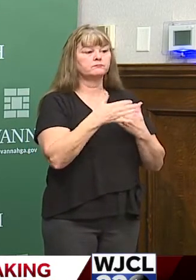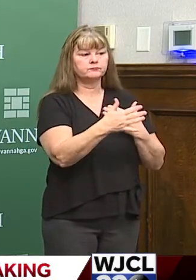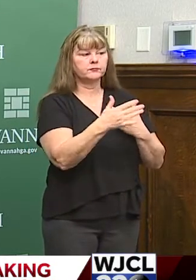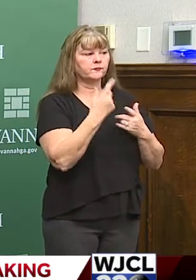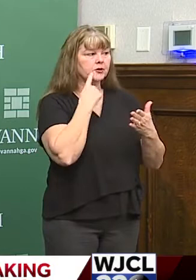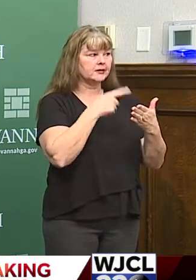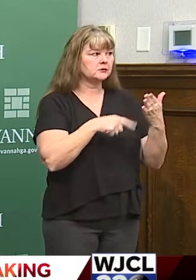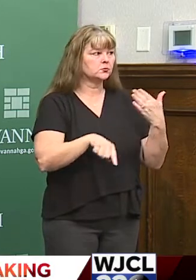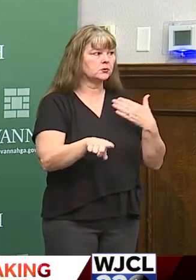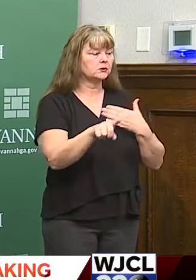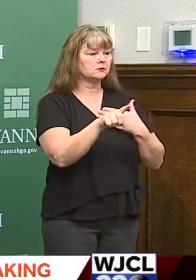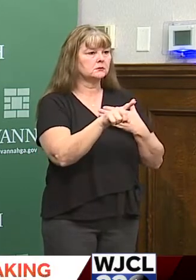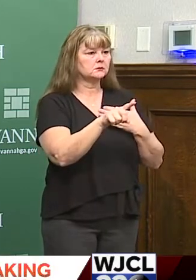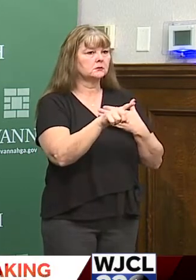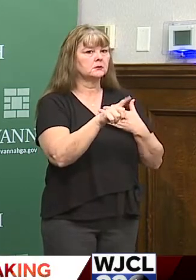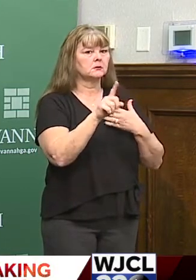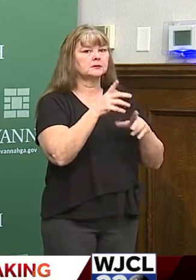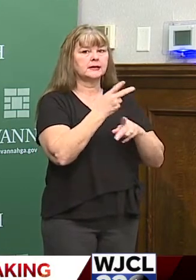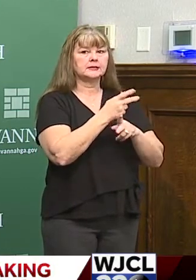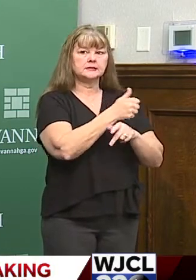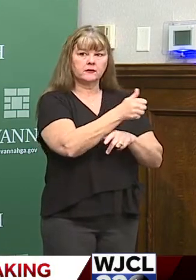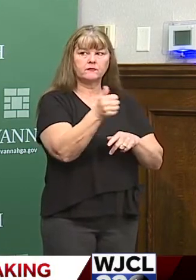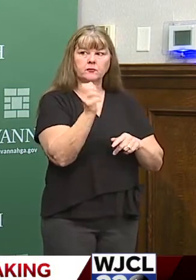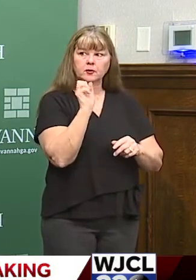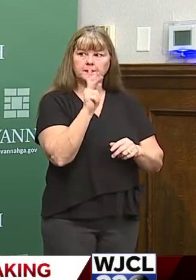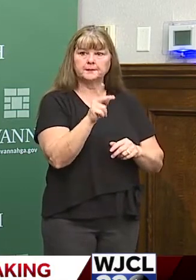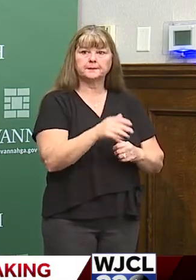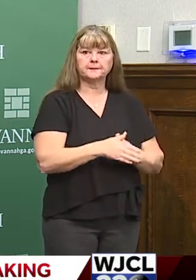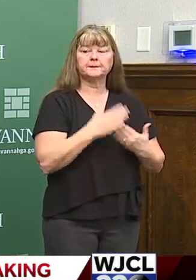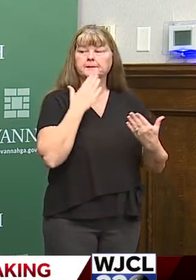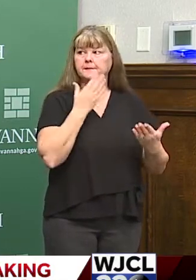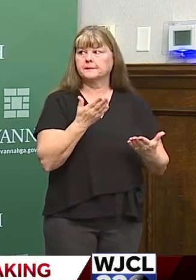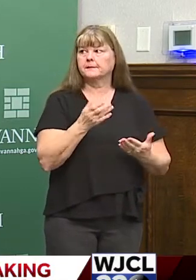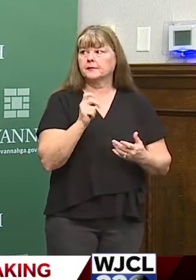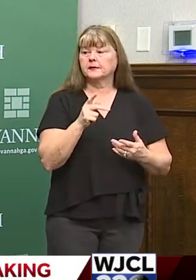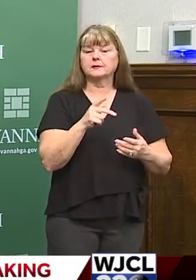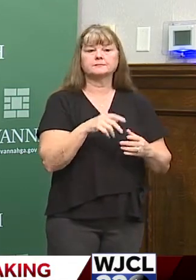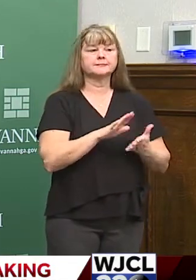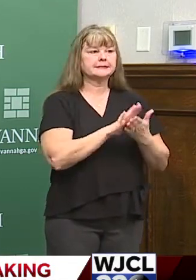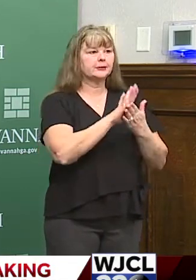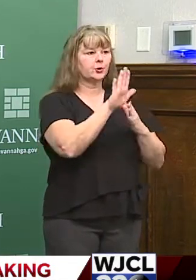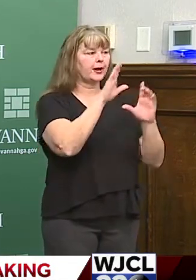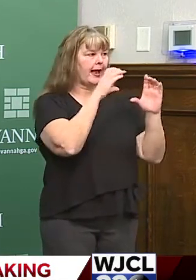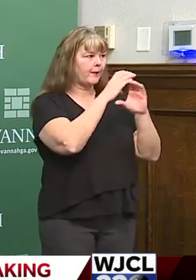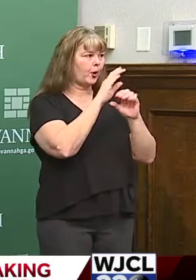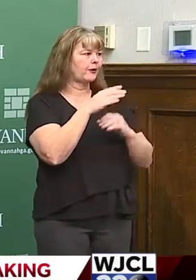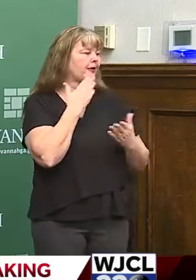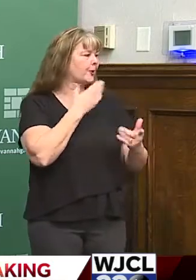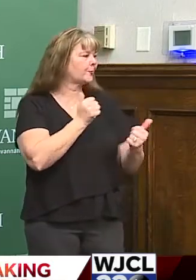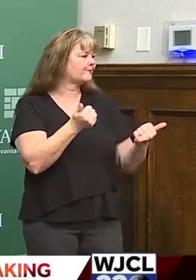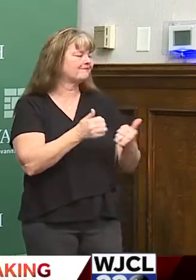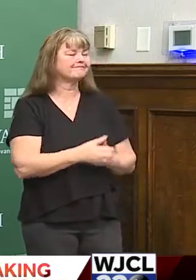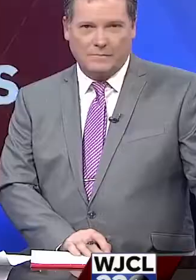MRS. ZOLA WILL BE IN CONTACT WITH YOU ABOUT HOW WE'LL PLAY TAKE CARE OF YOURSELVES, OK.